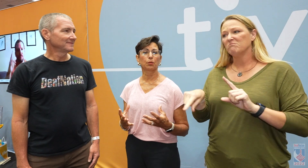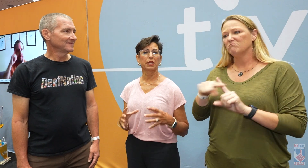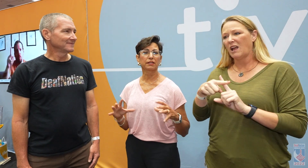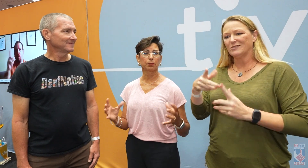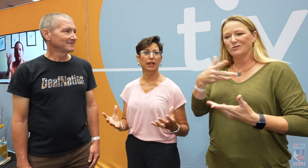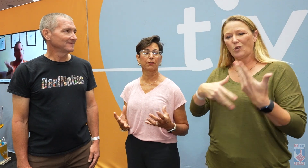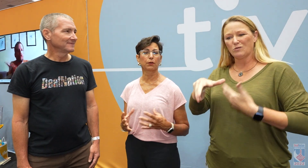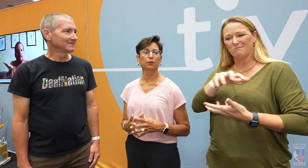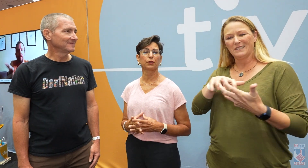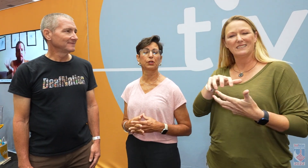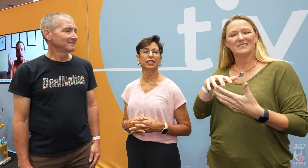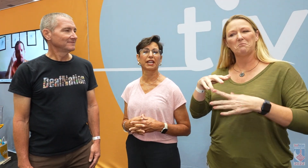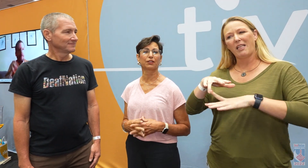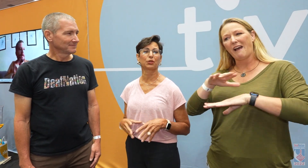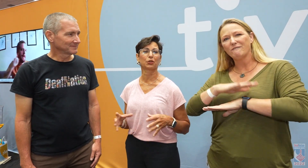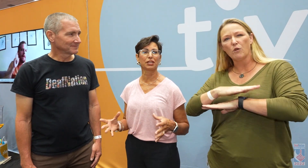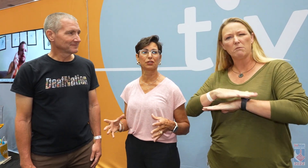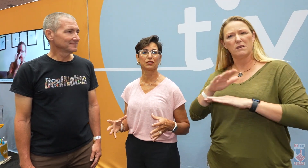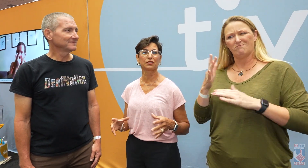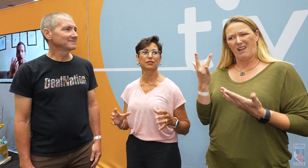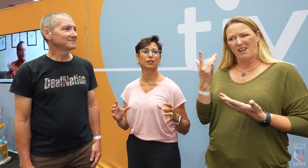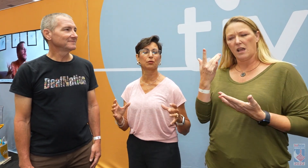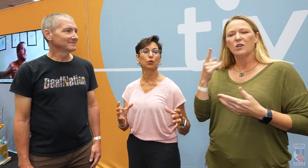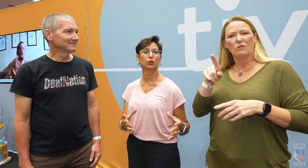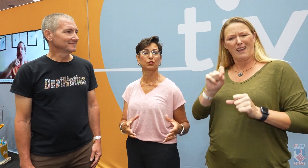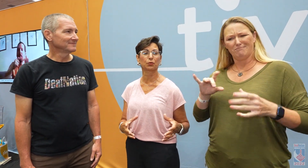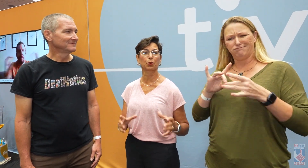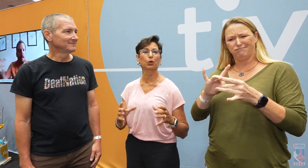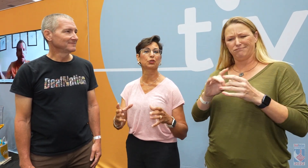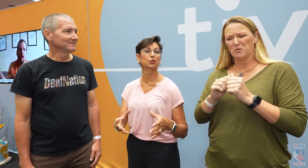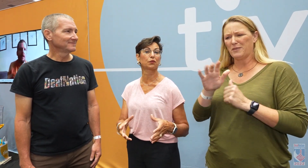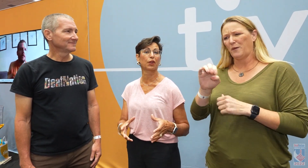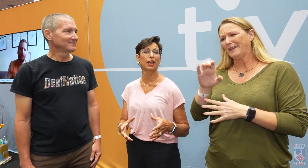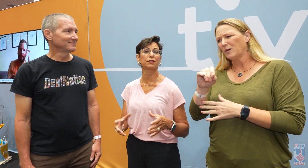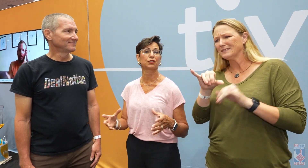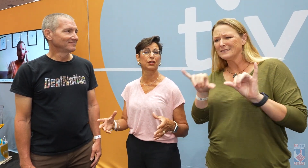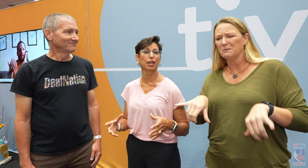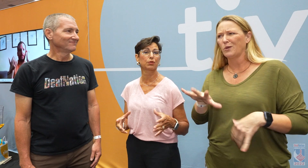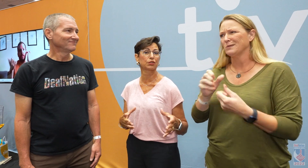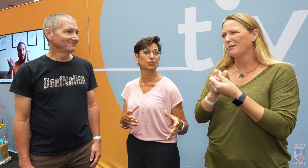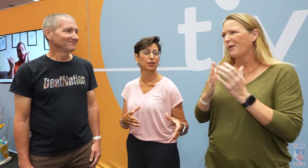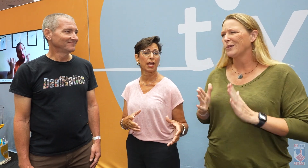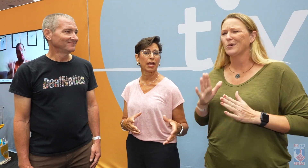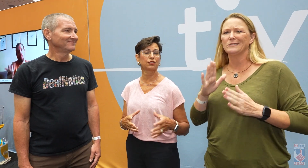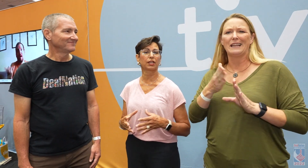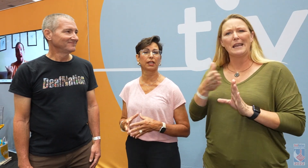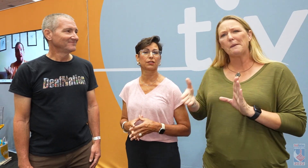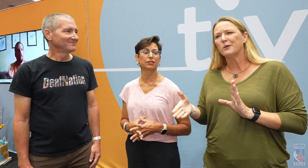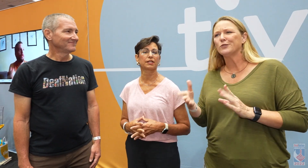Also, it’s a social mix platform so that you can interact with your ecosystem, your supporters, your neighbors,